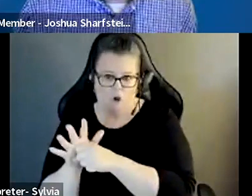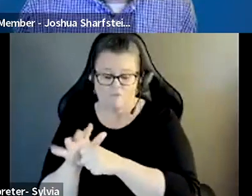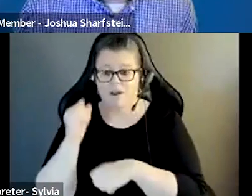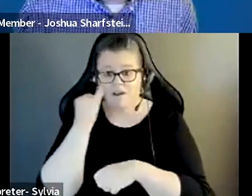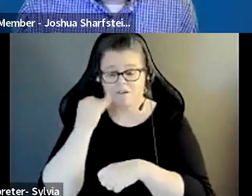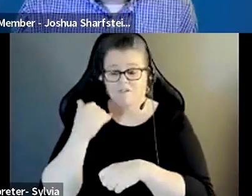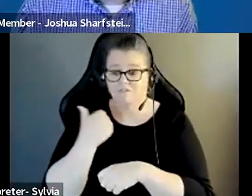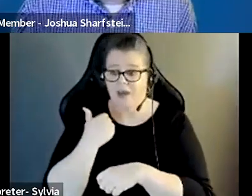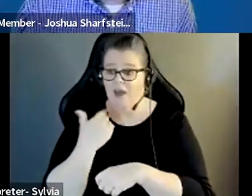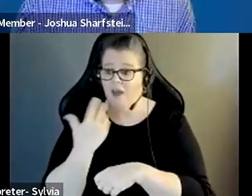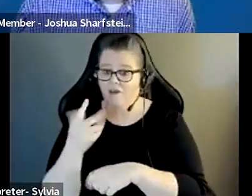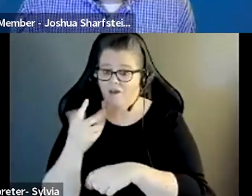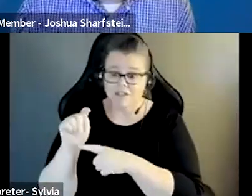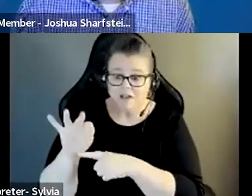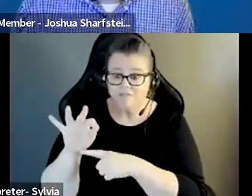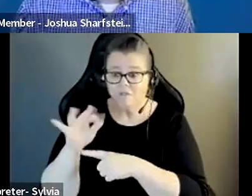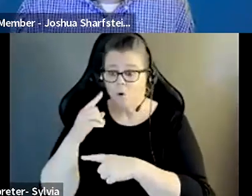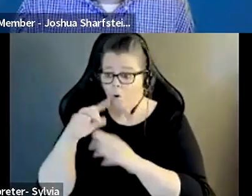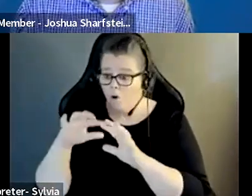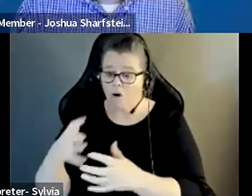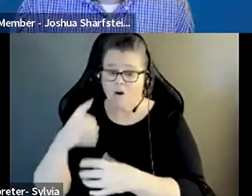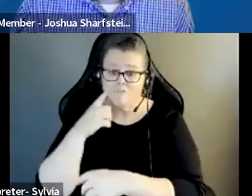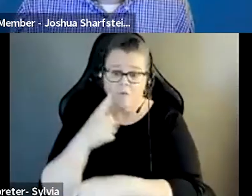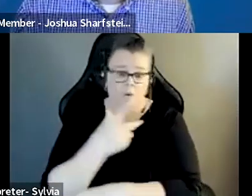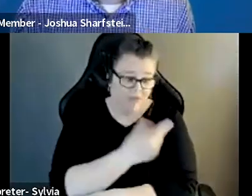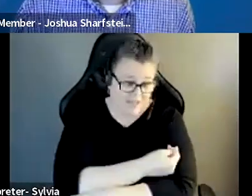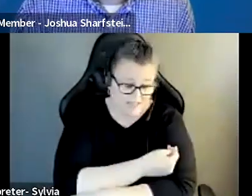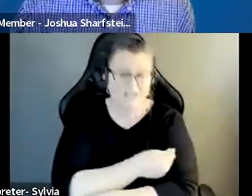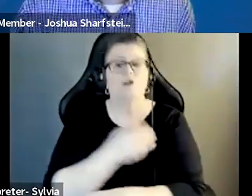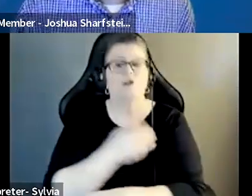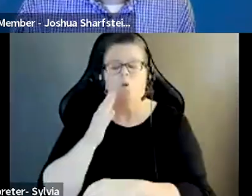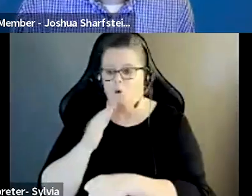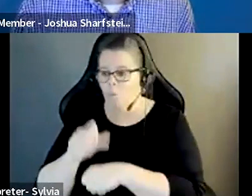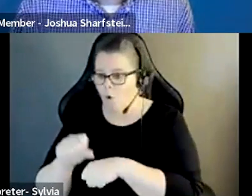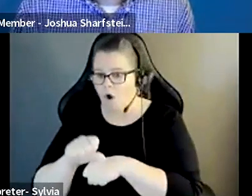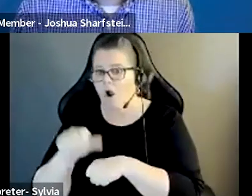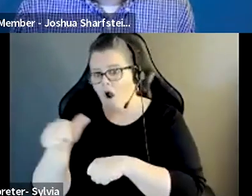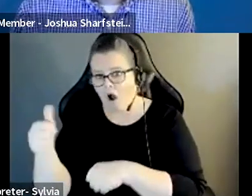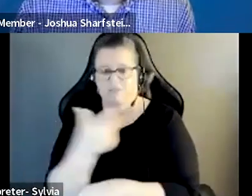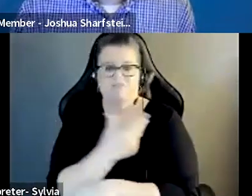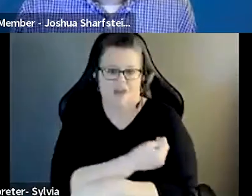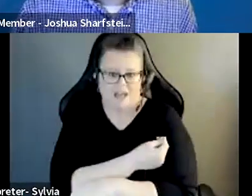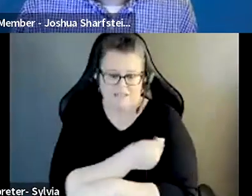on vaccines or other vaccines as well as for COVID. So what we really need to do is have fewer people sort